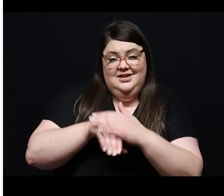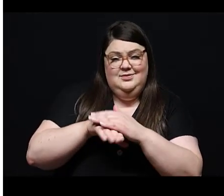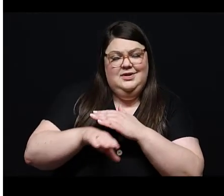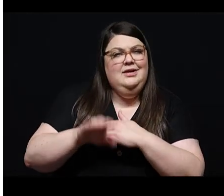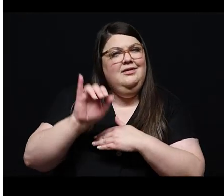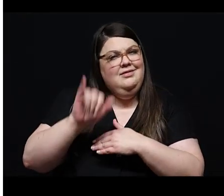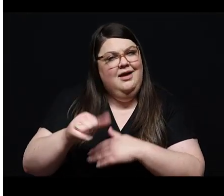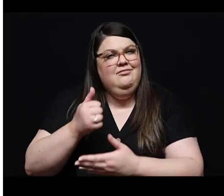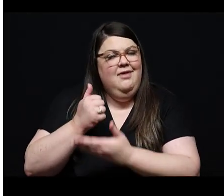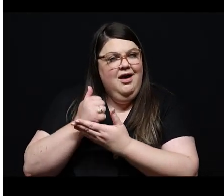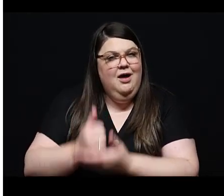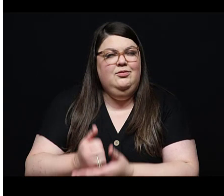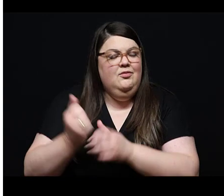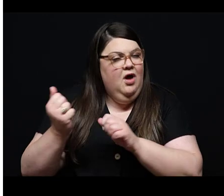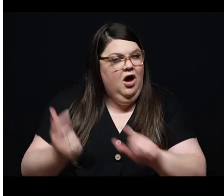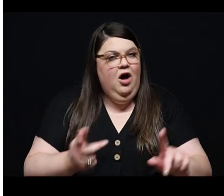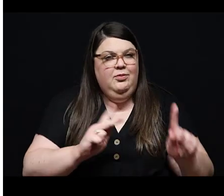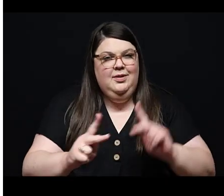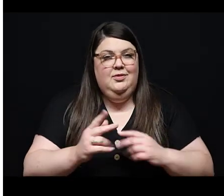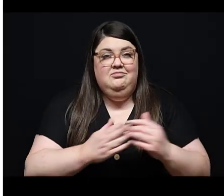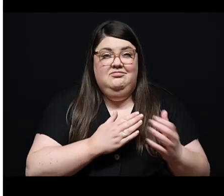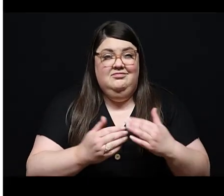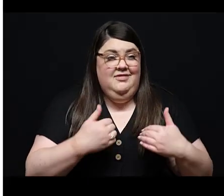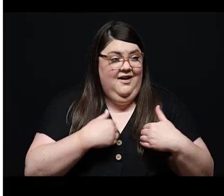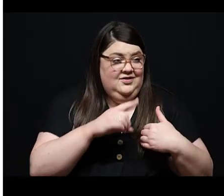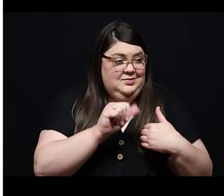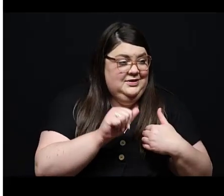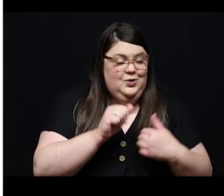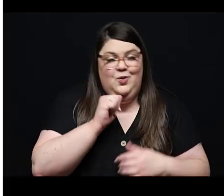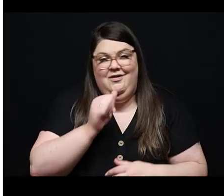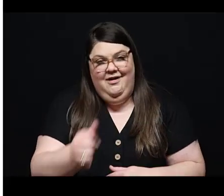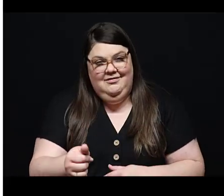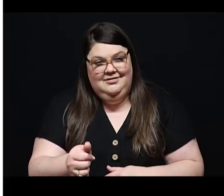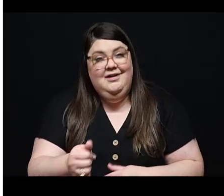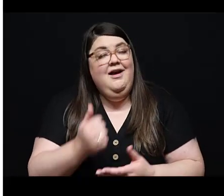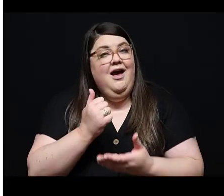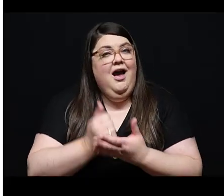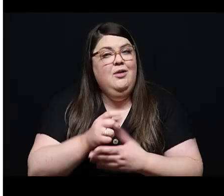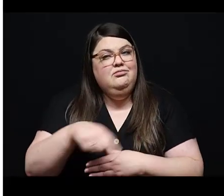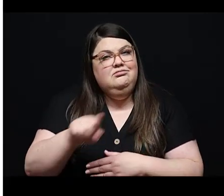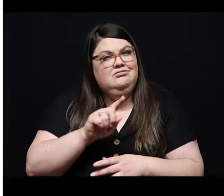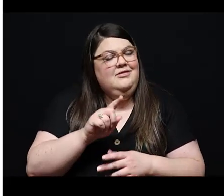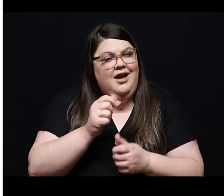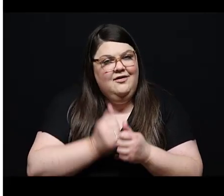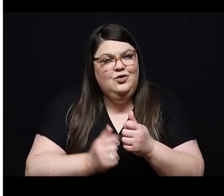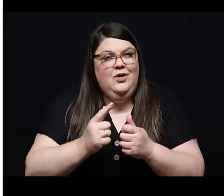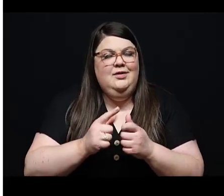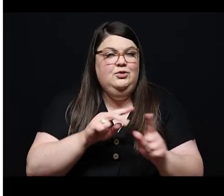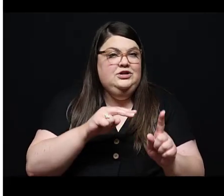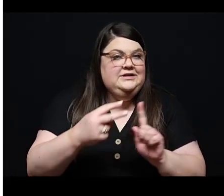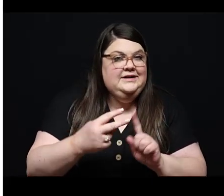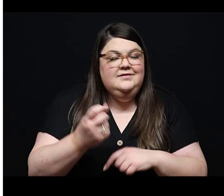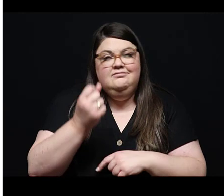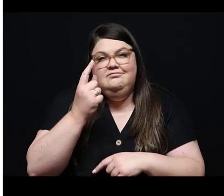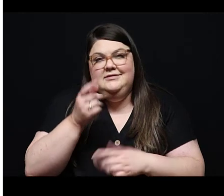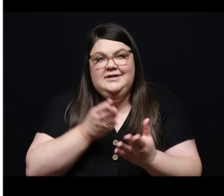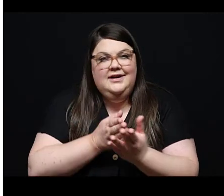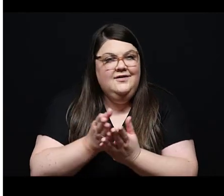with and without disabilities, perceive, understand, navigate, and interact with